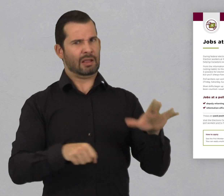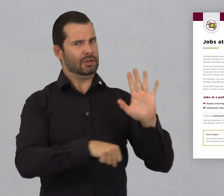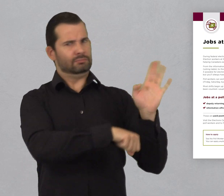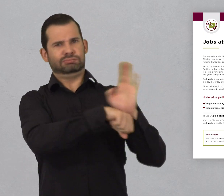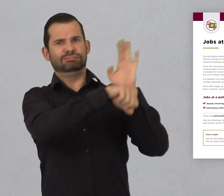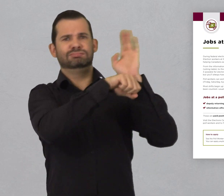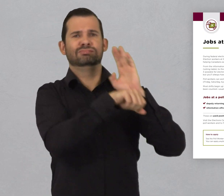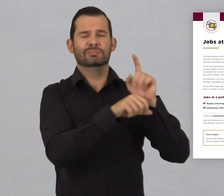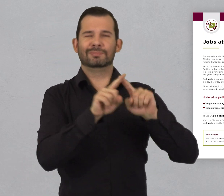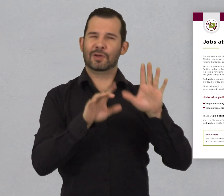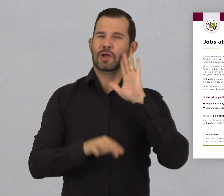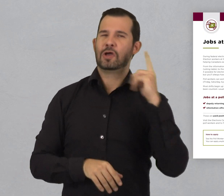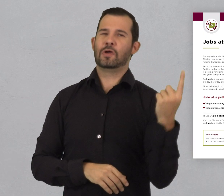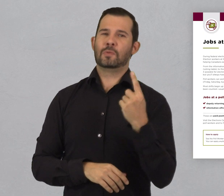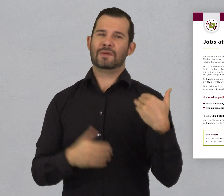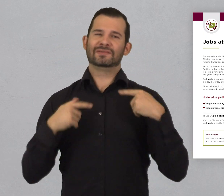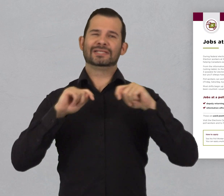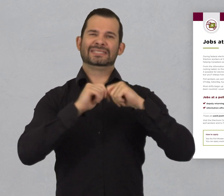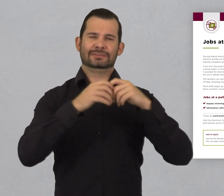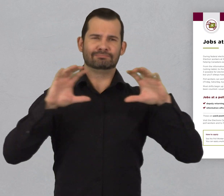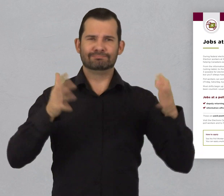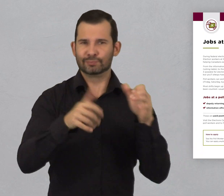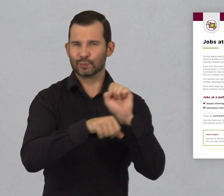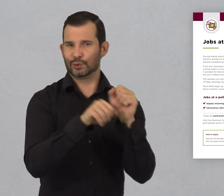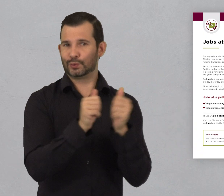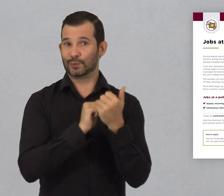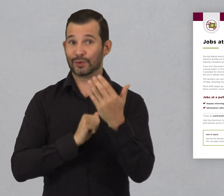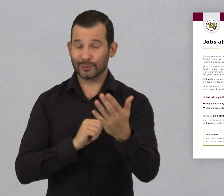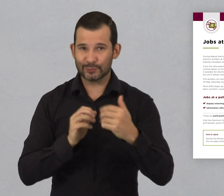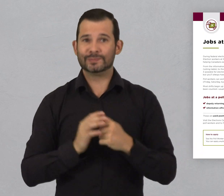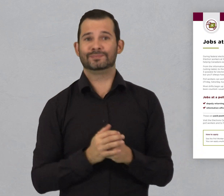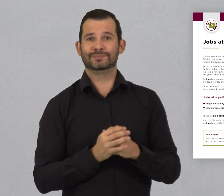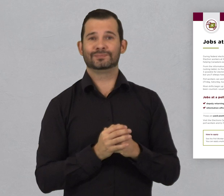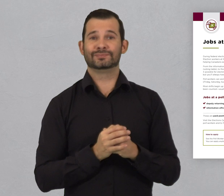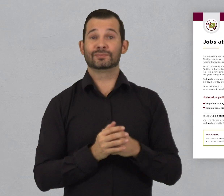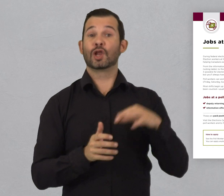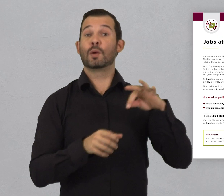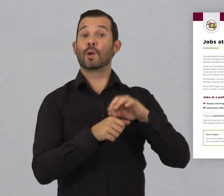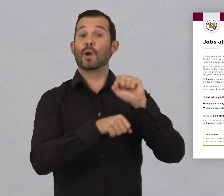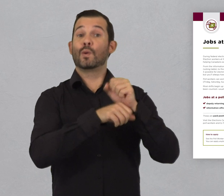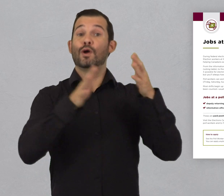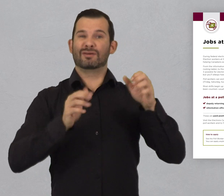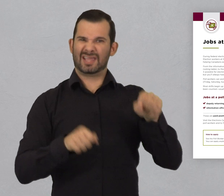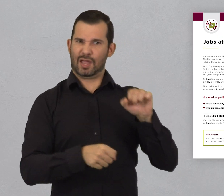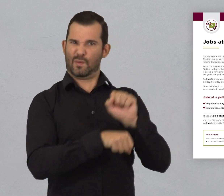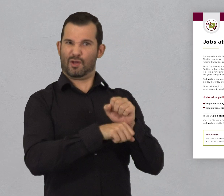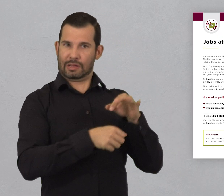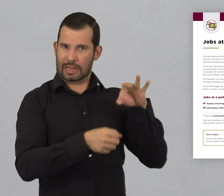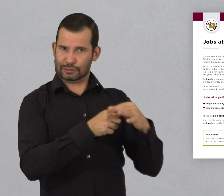but you’ll always have a team working with you. Poll workers can work on election day and/or